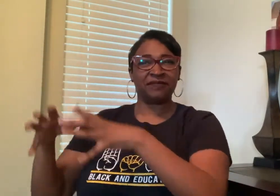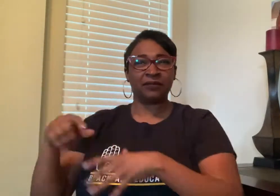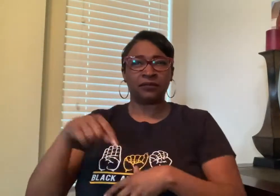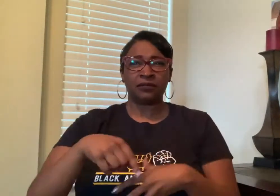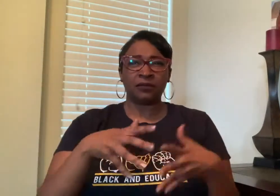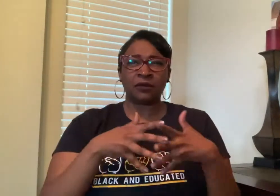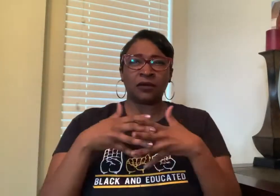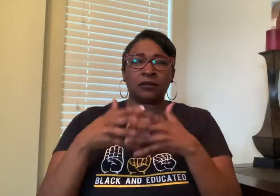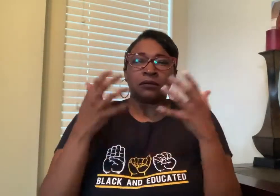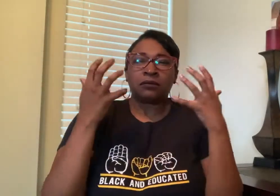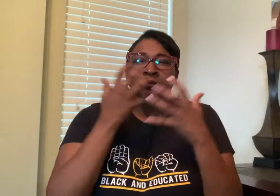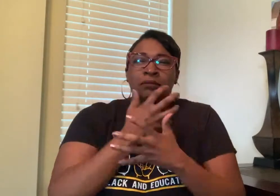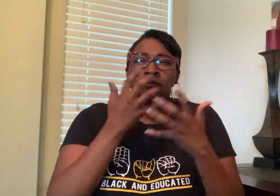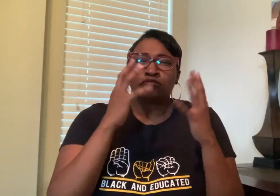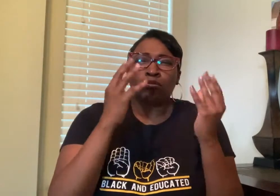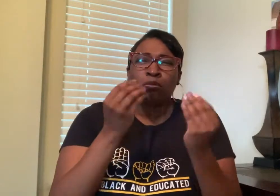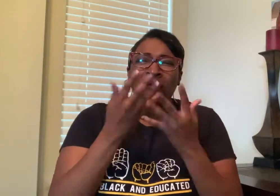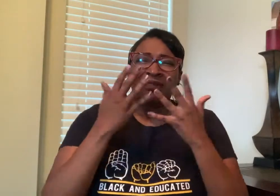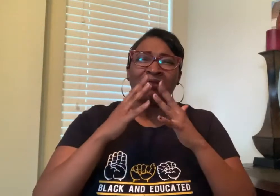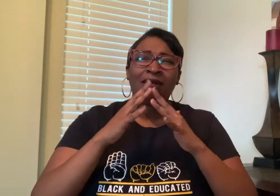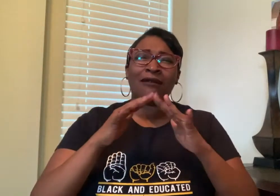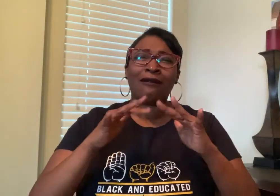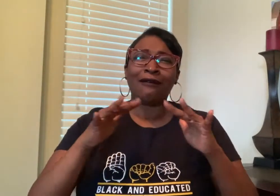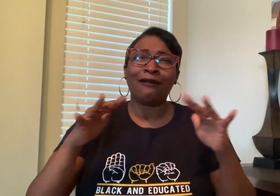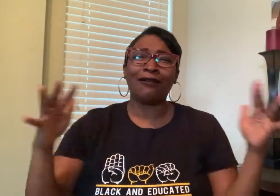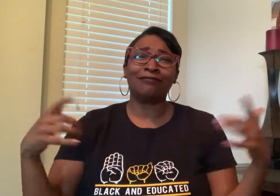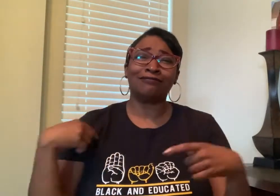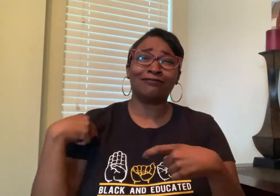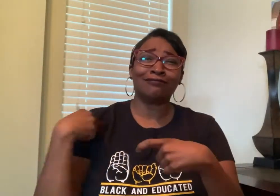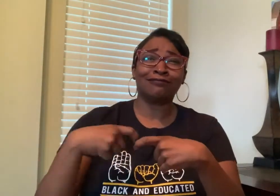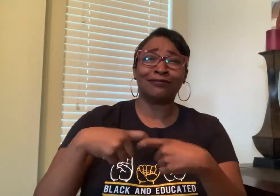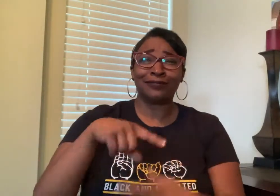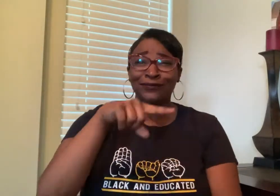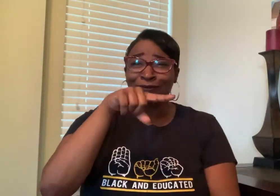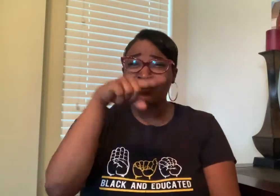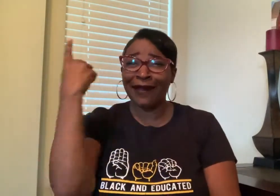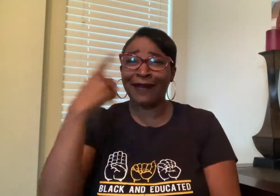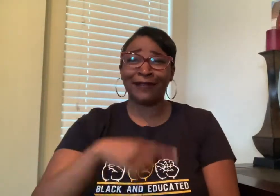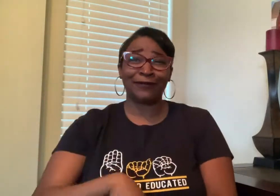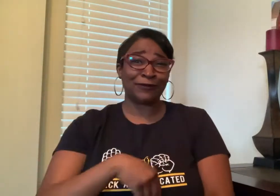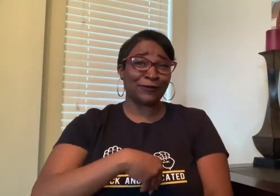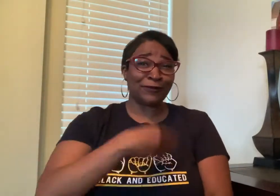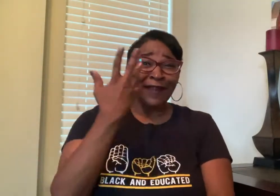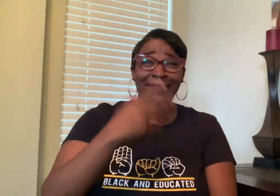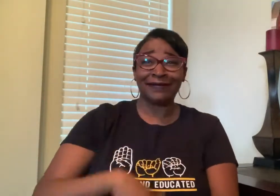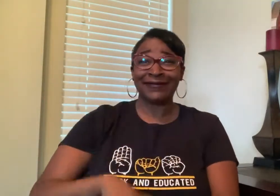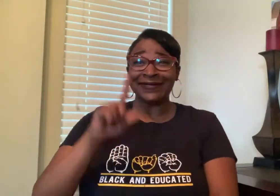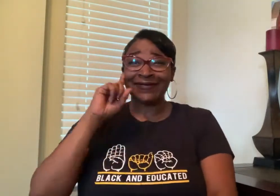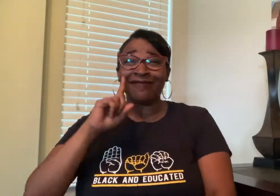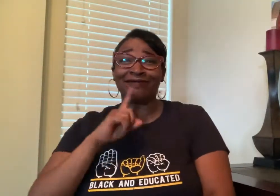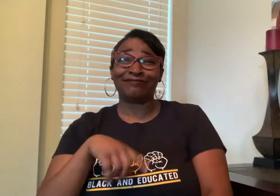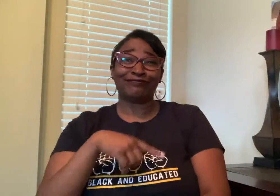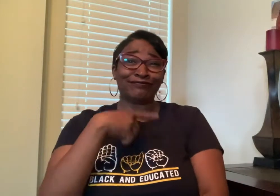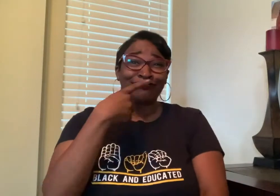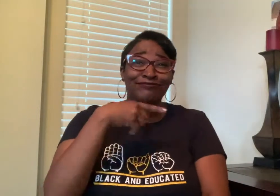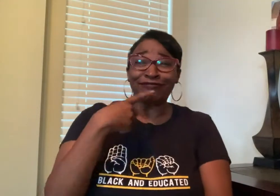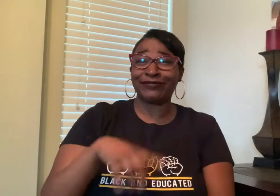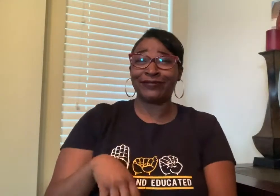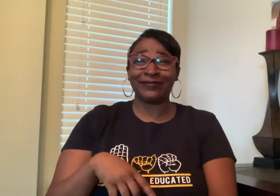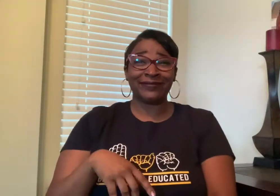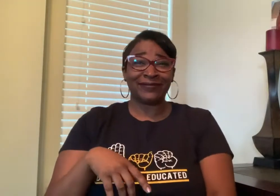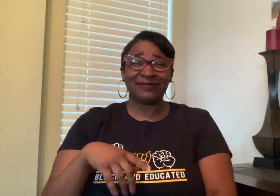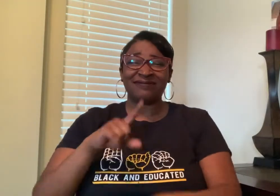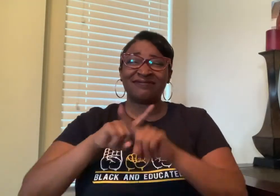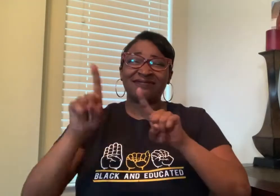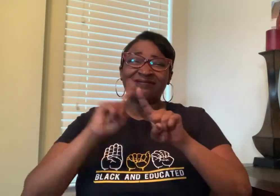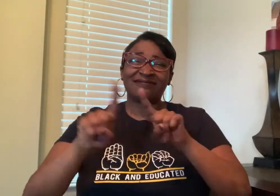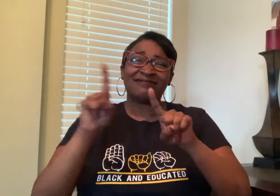Yet, here in America there is so much diversity, there are latin, black, white, deaf, hearing.